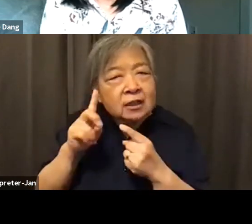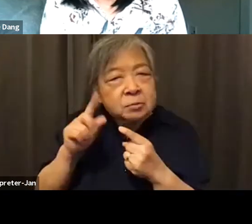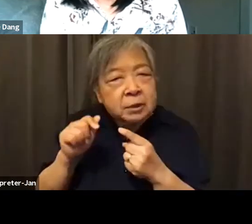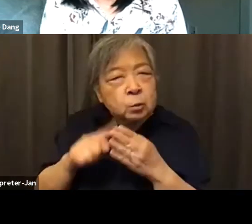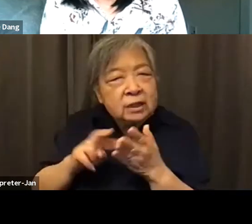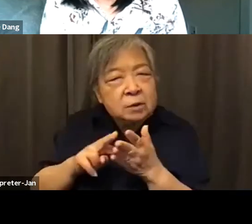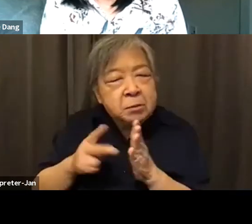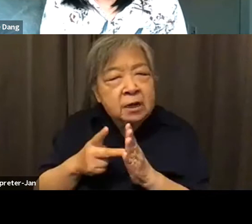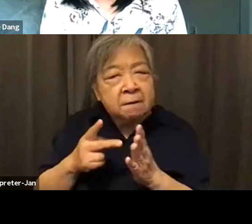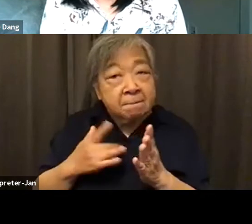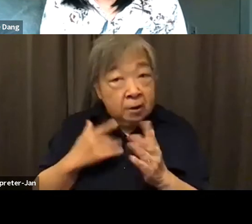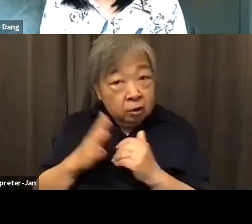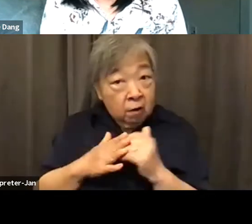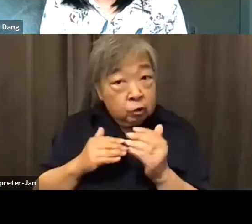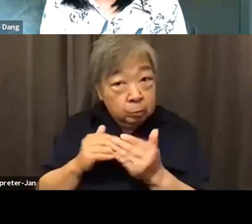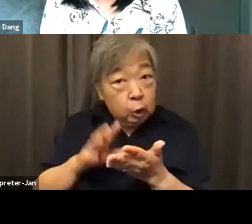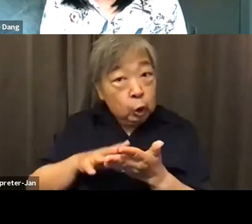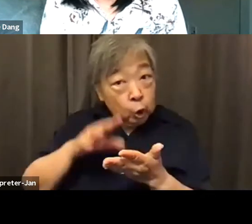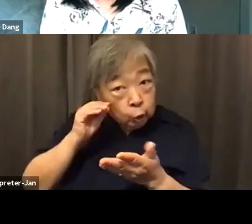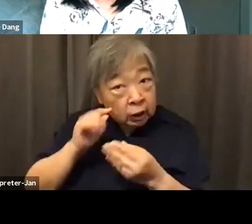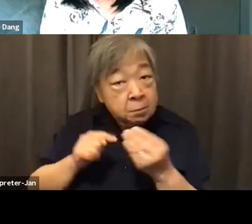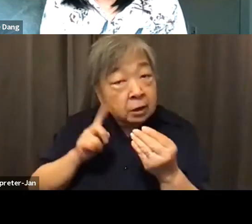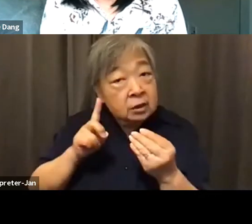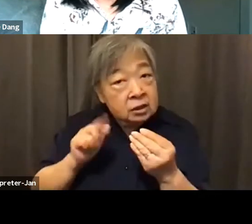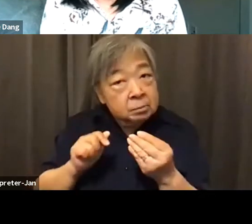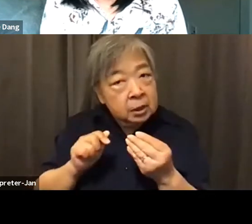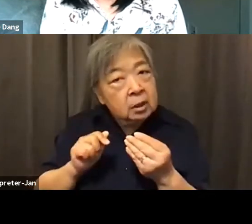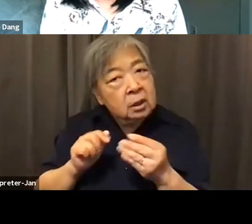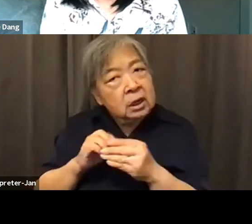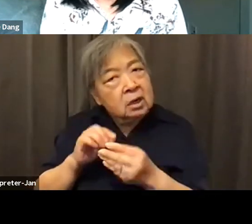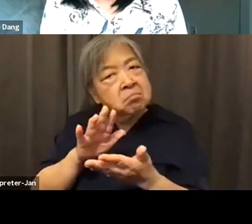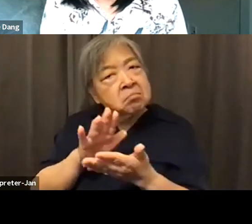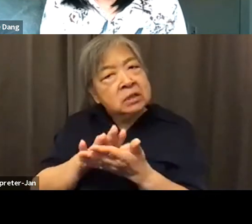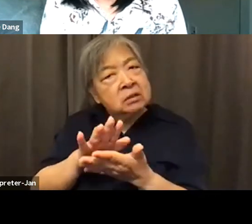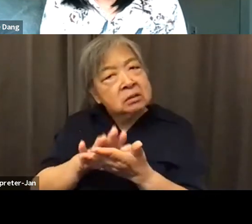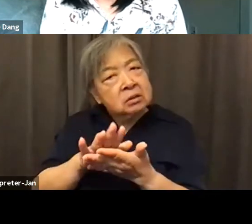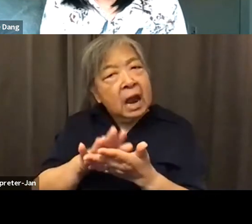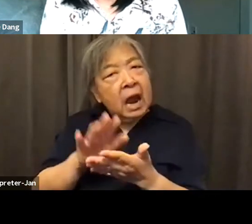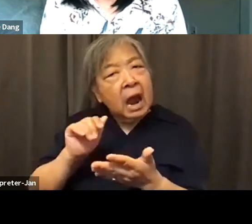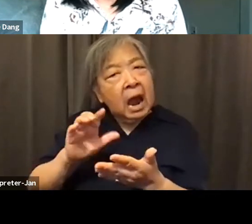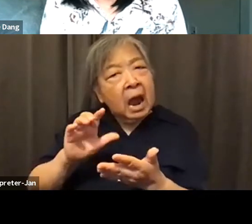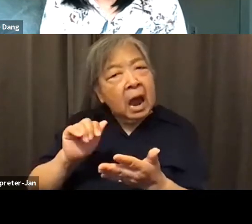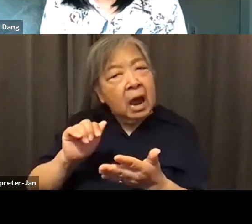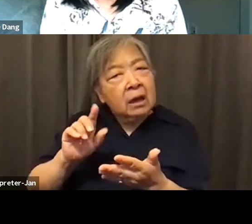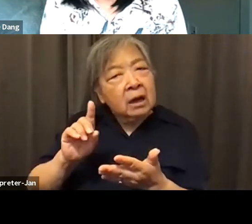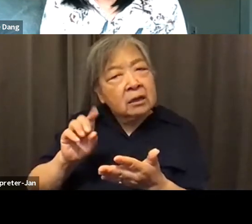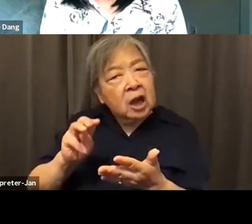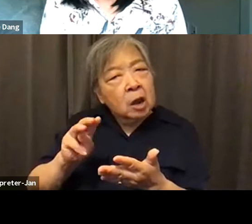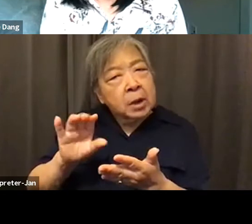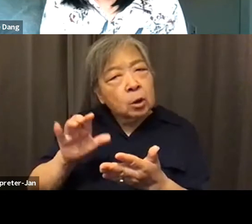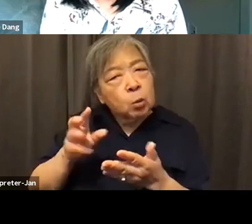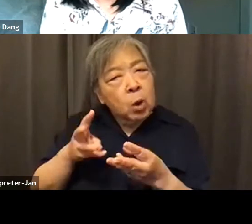it in an academic way, and what I took from my Fulbright research grant and brought it